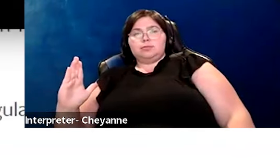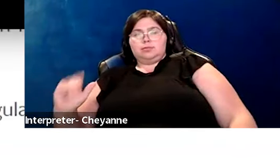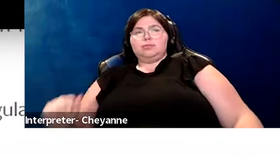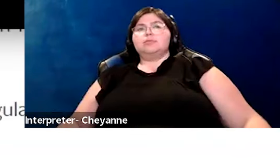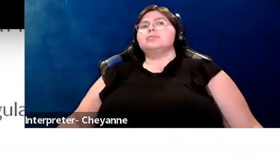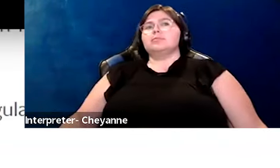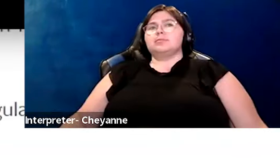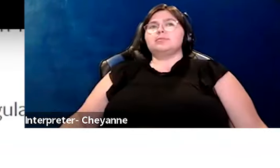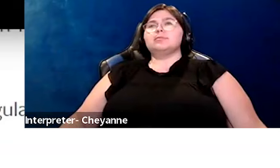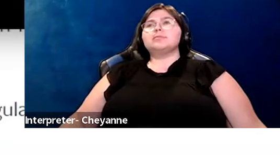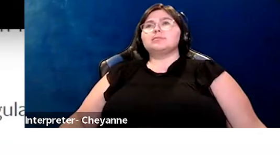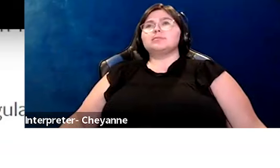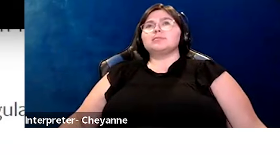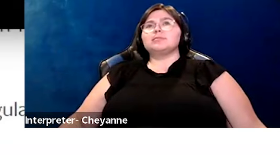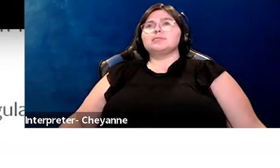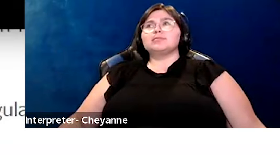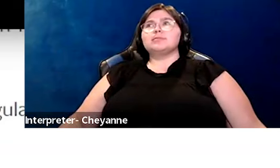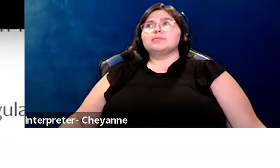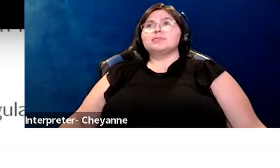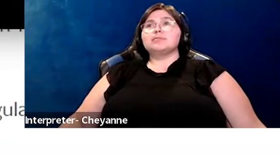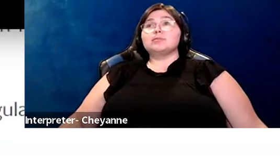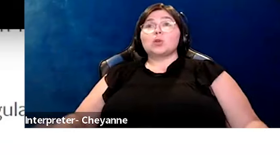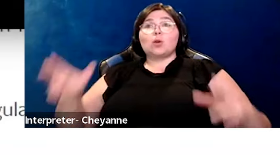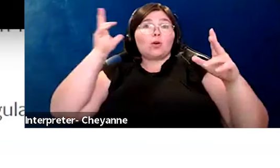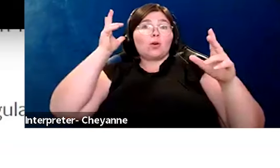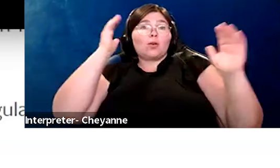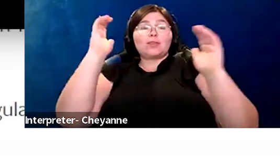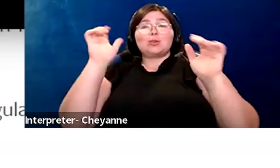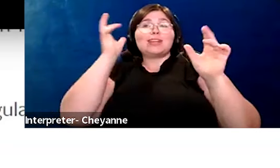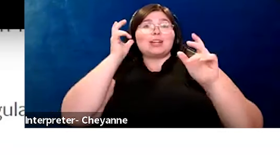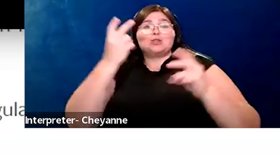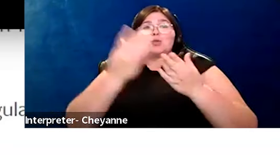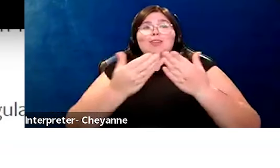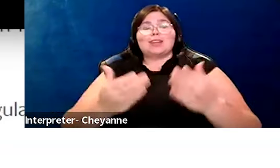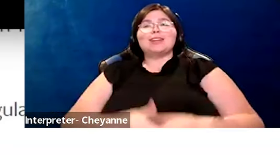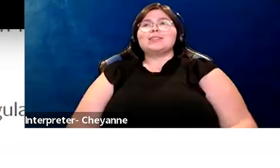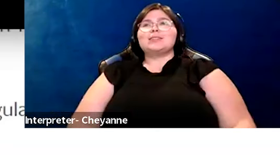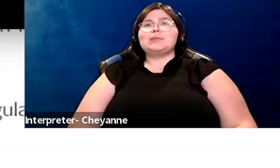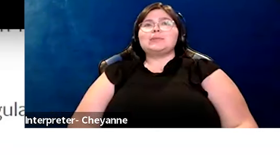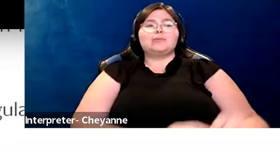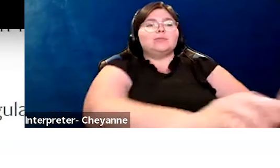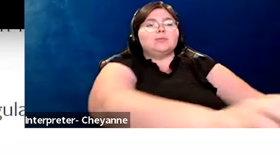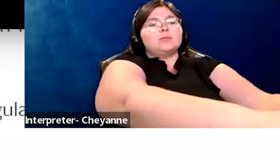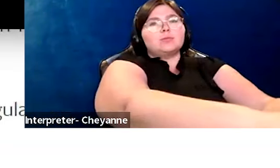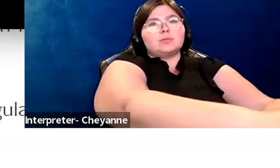So hopefully, you can hear two things from this. One, that it got the formula right.